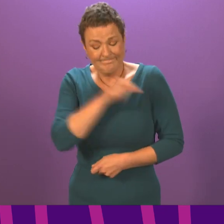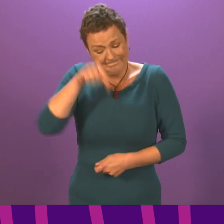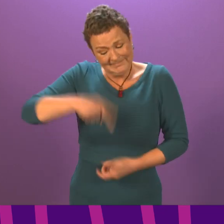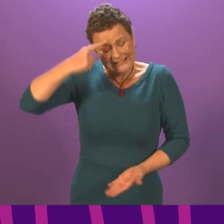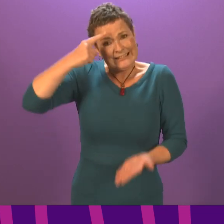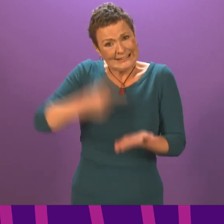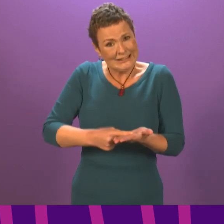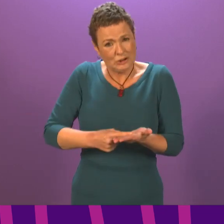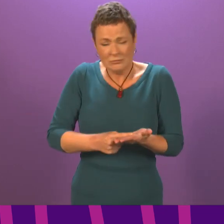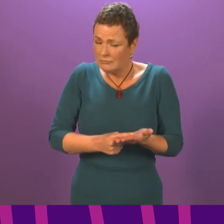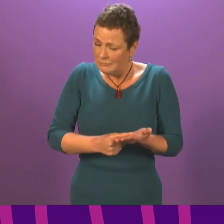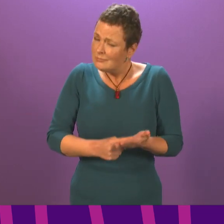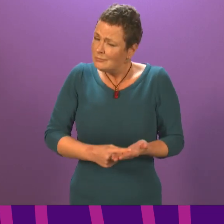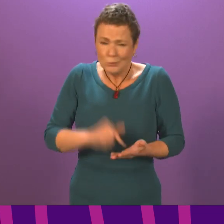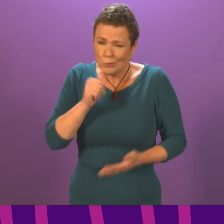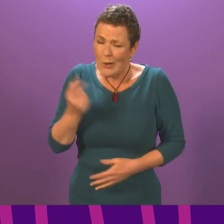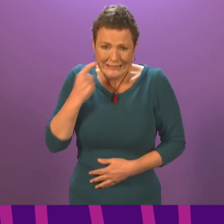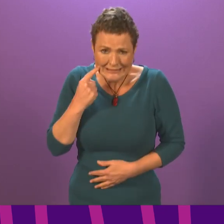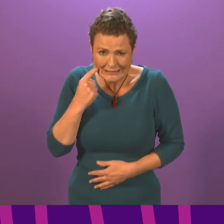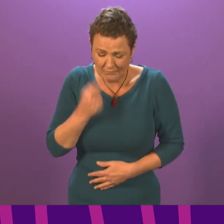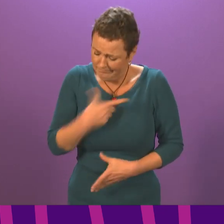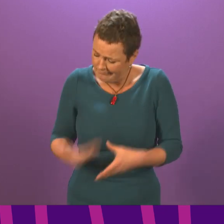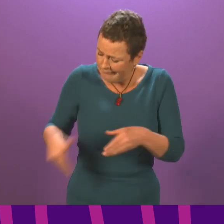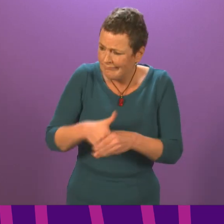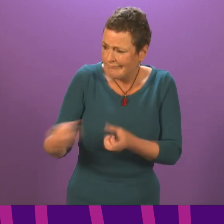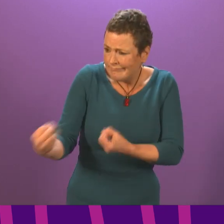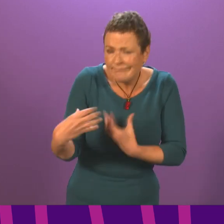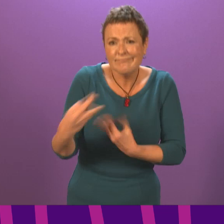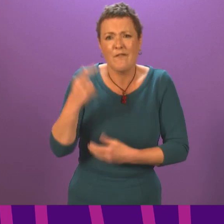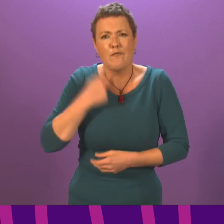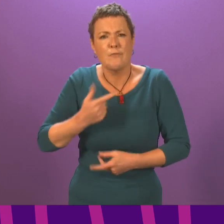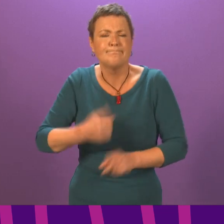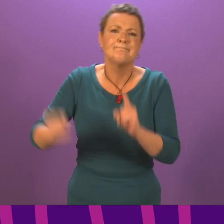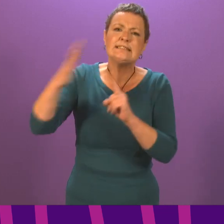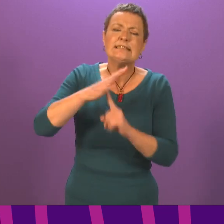national incident management team and our senior clinical advisers. As our strategic